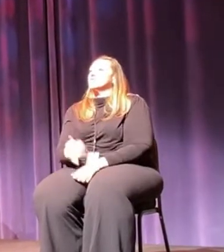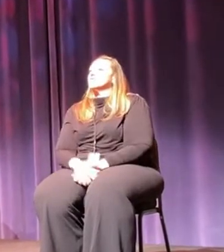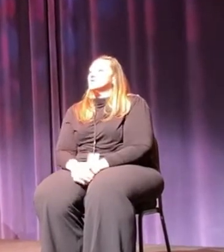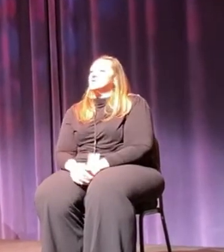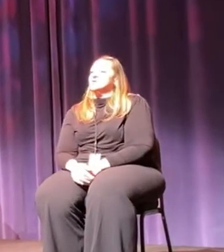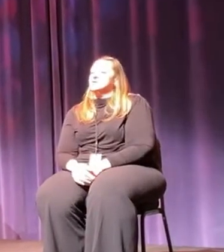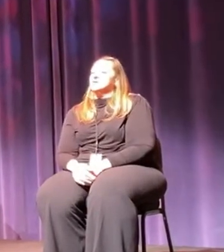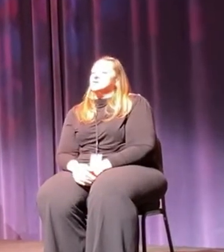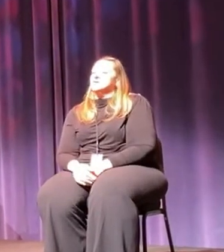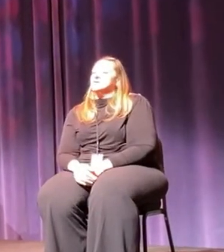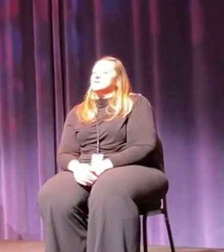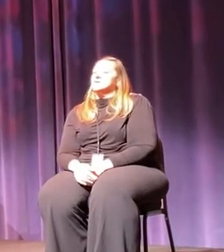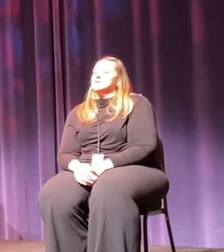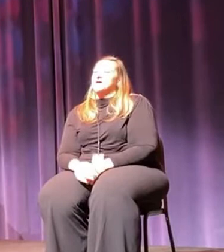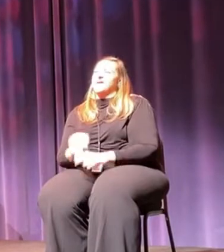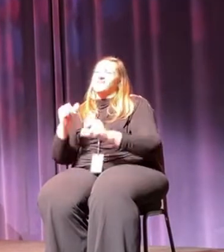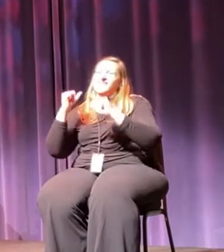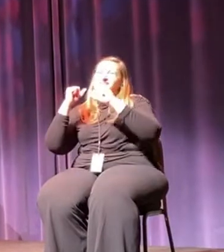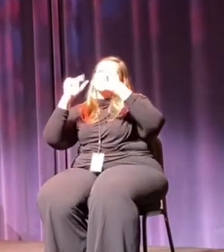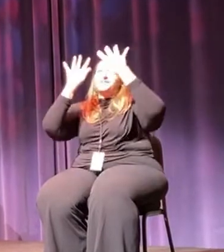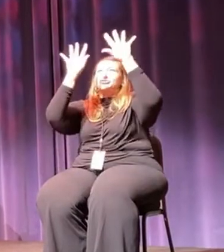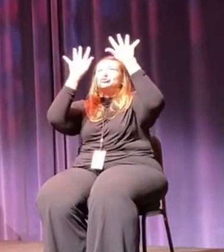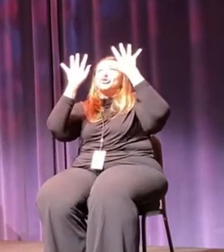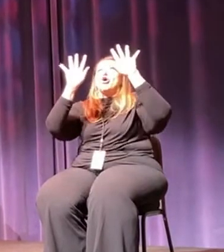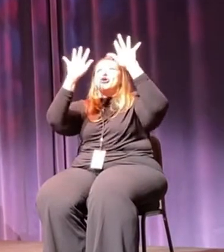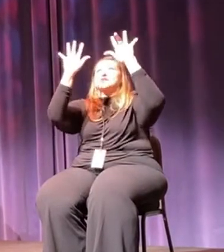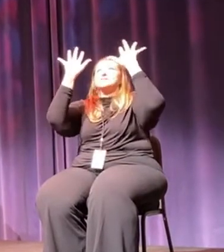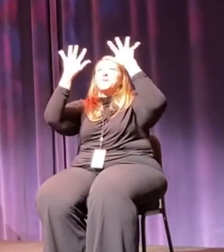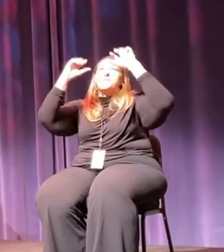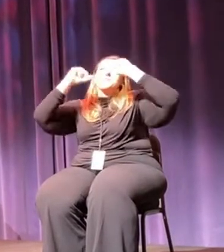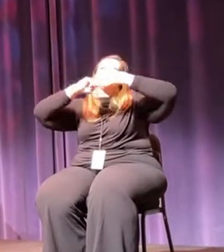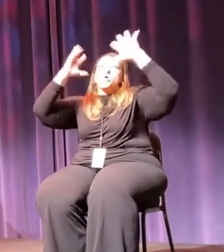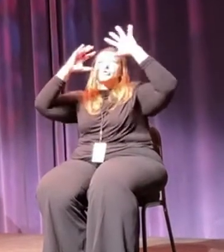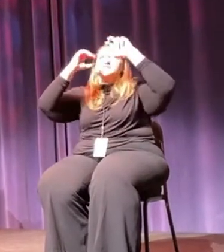Lets burst like fucking stars. Thank you.